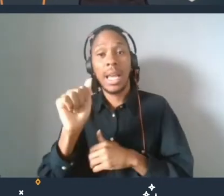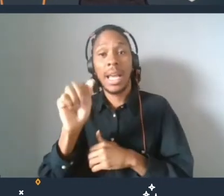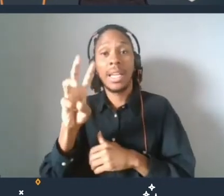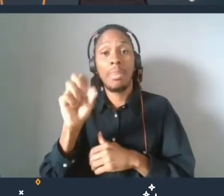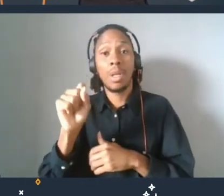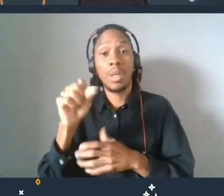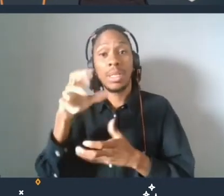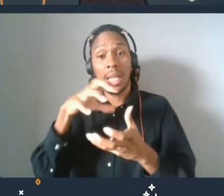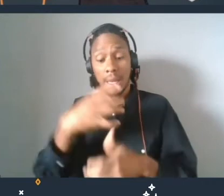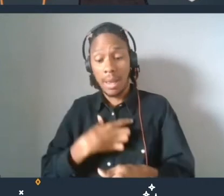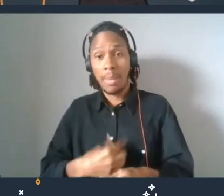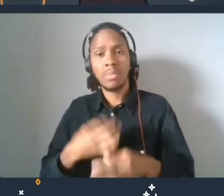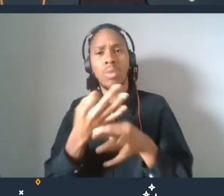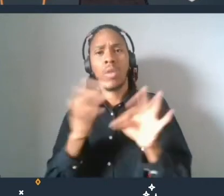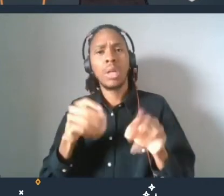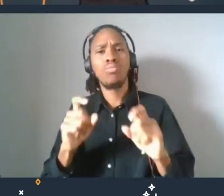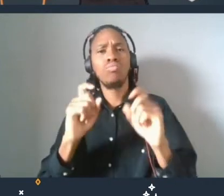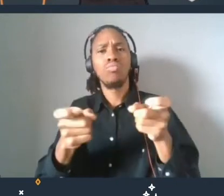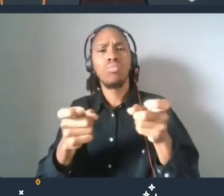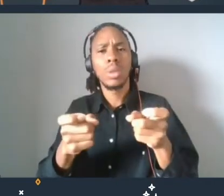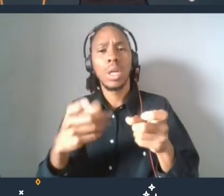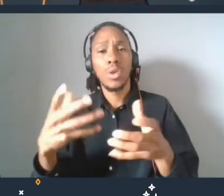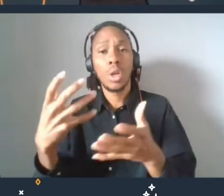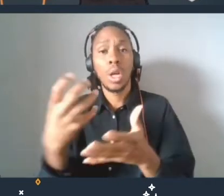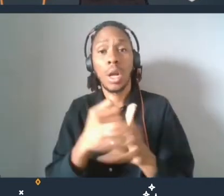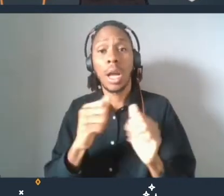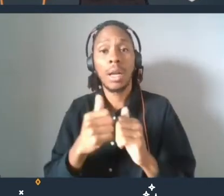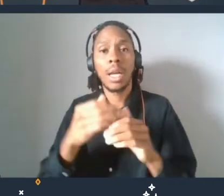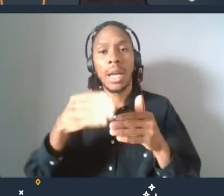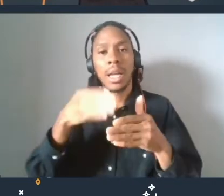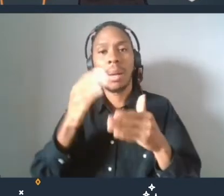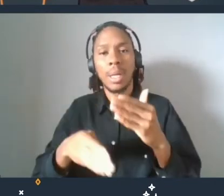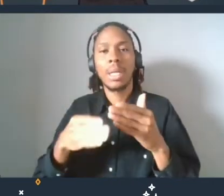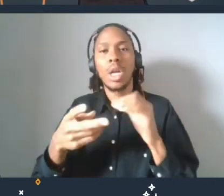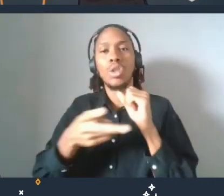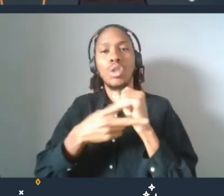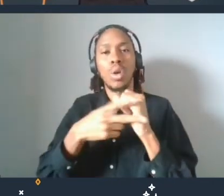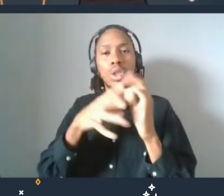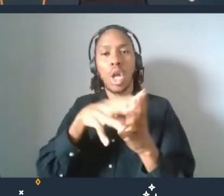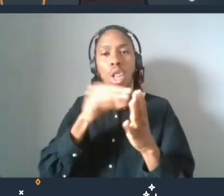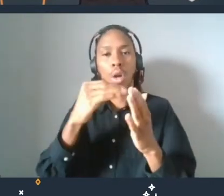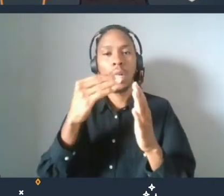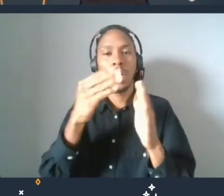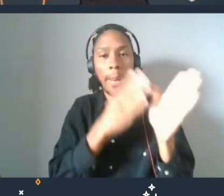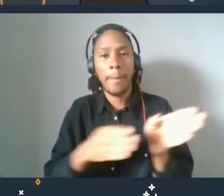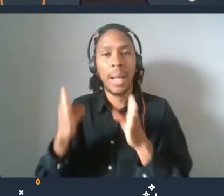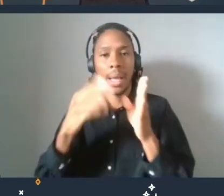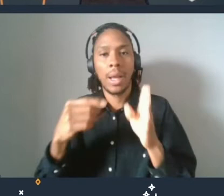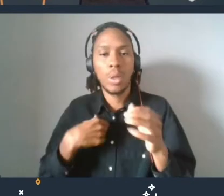you can earn them by completing a storage learning plan that's backed by us. These learning plans are actually available now